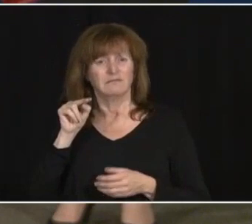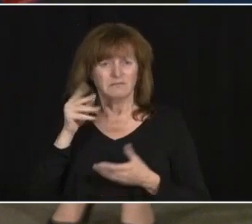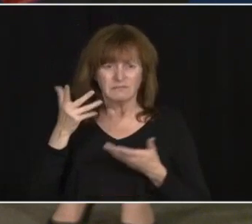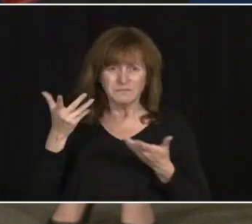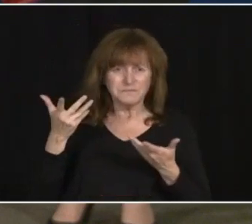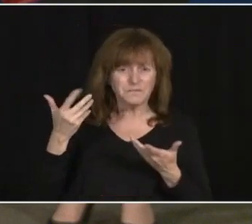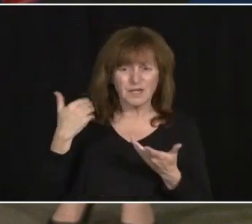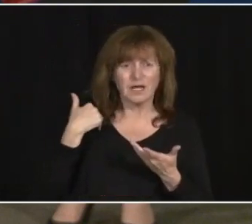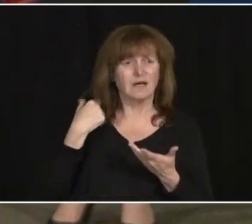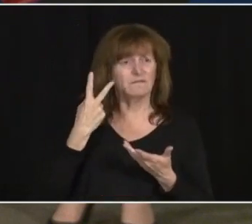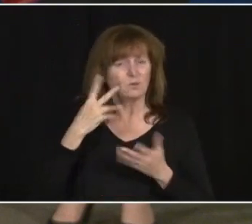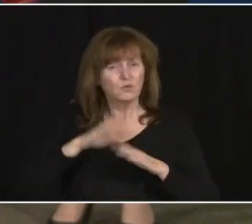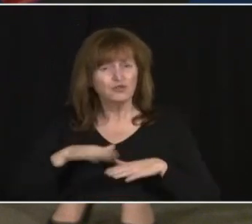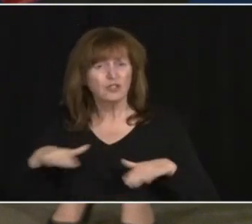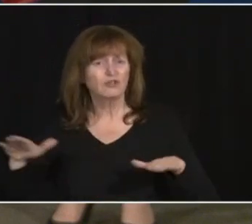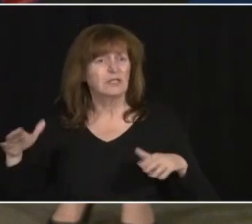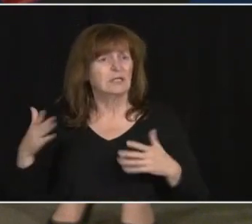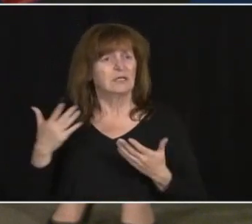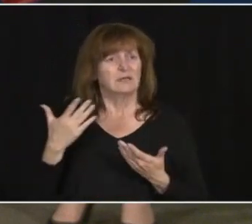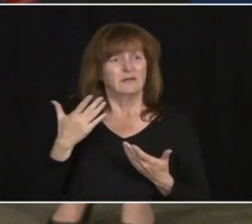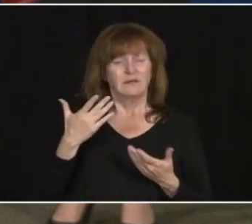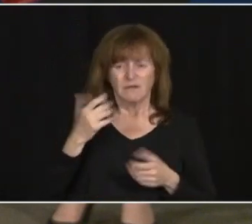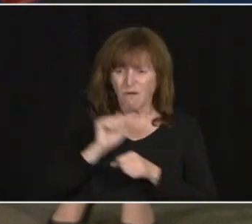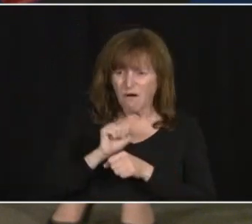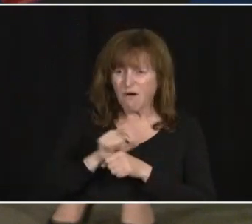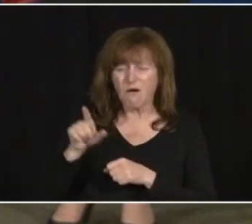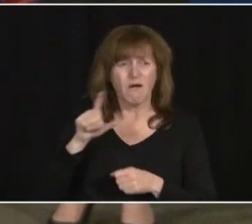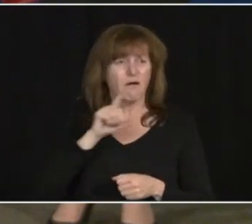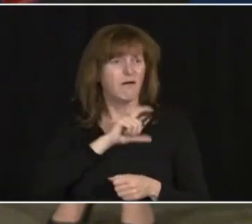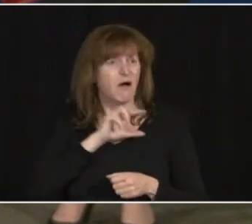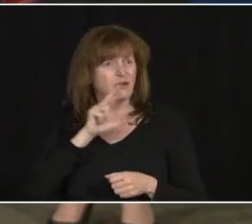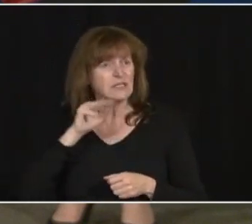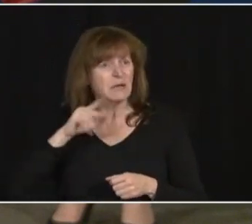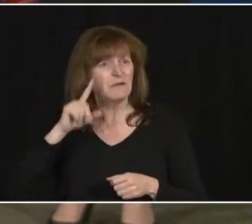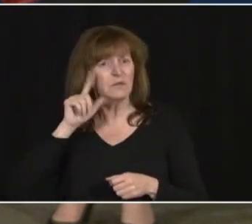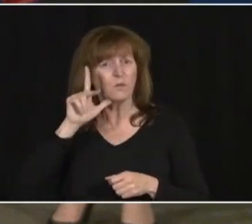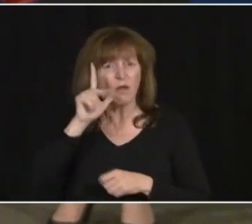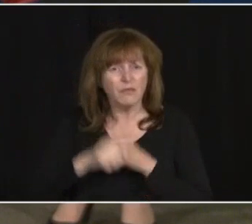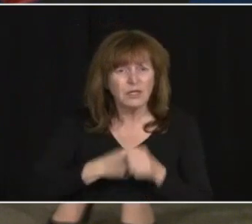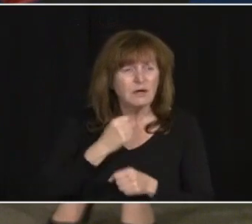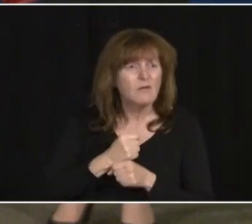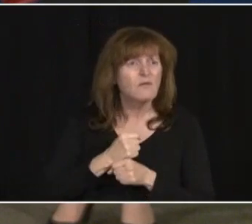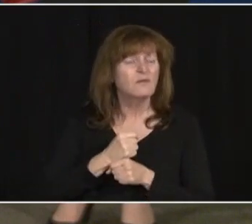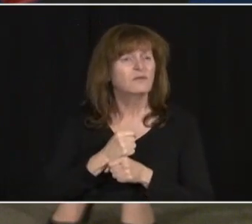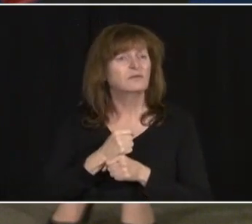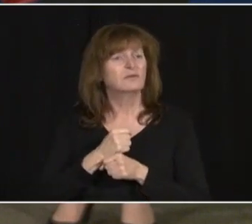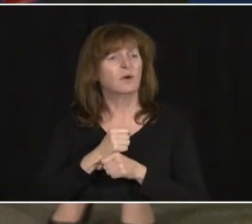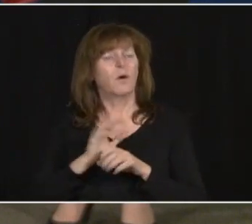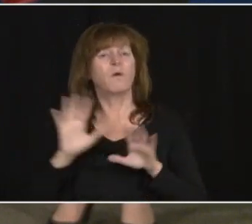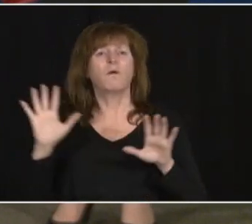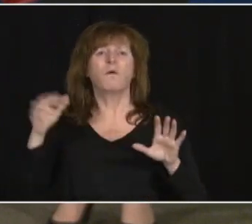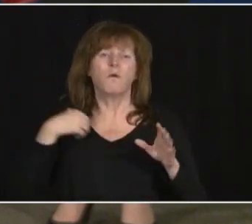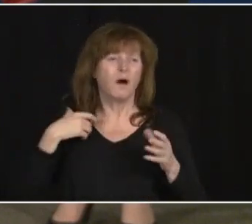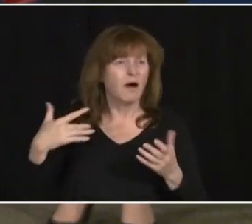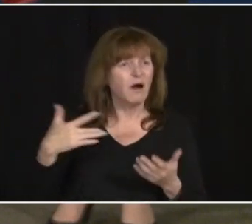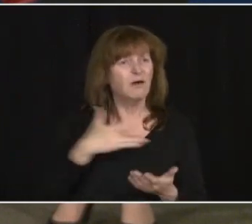My deepest condolences to the family of Constable Stephenson and to our CMP family.